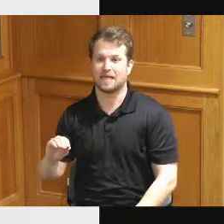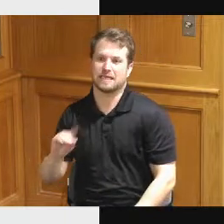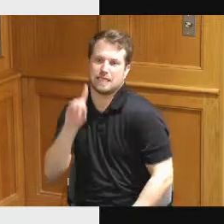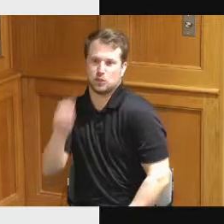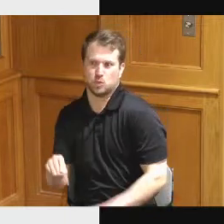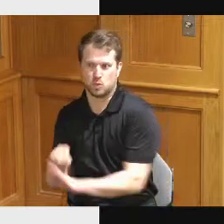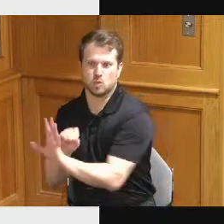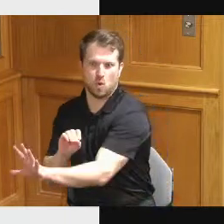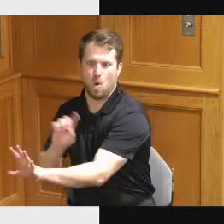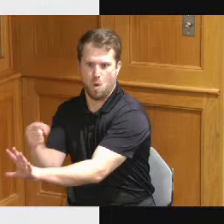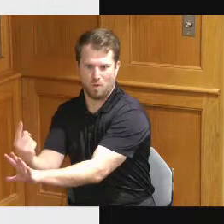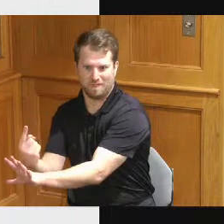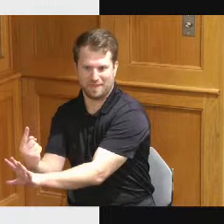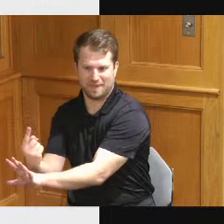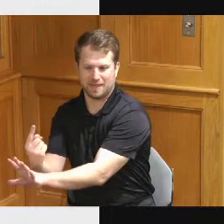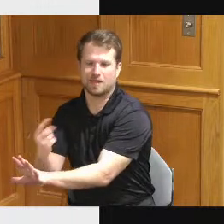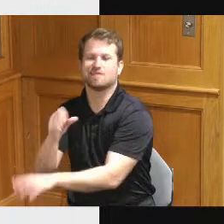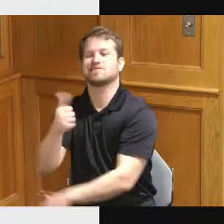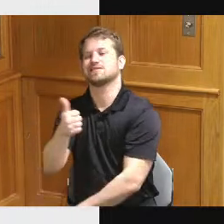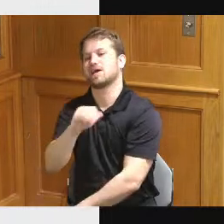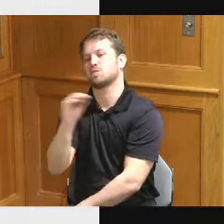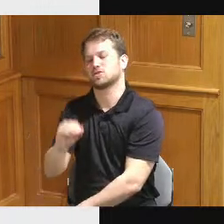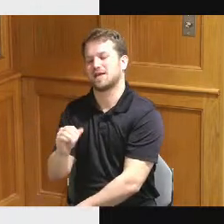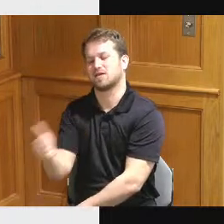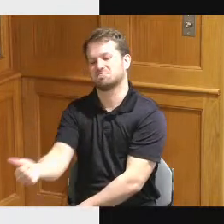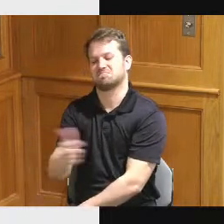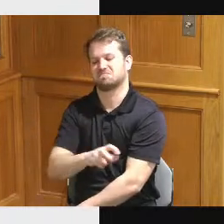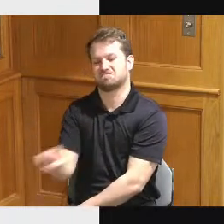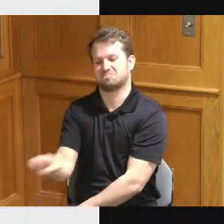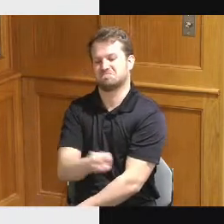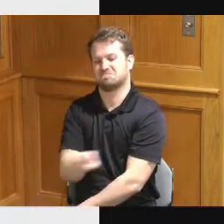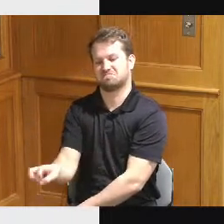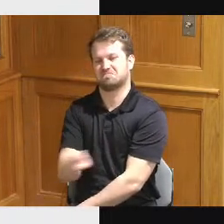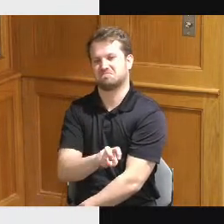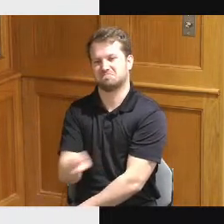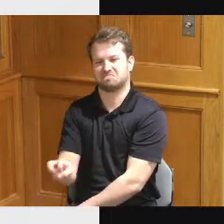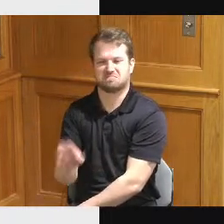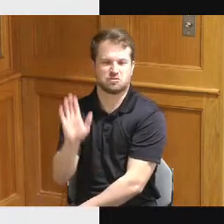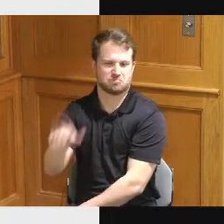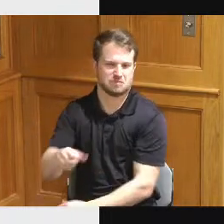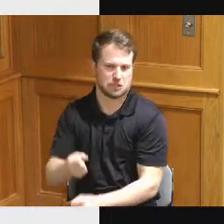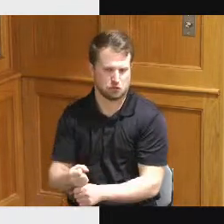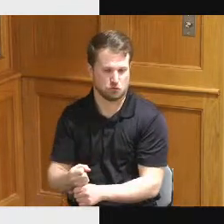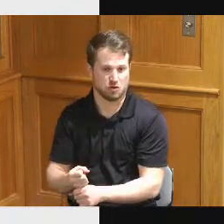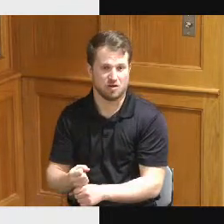that tends to go back and forth between Street and shelter during the year but even if you lump them